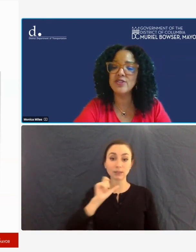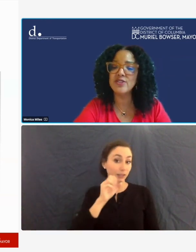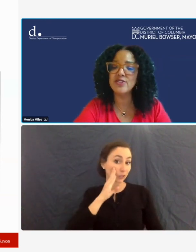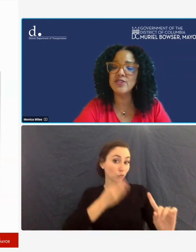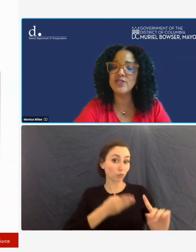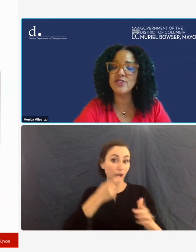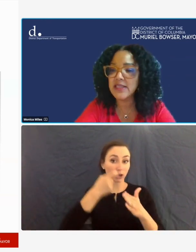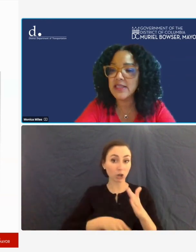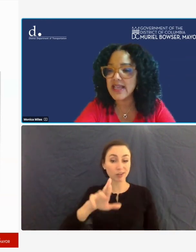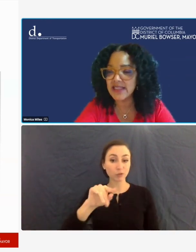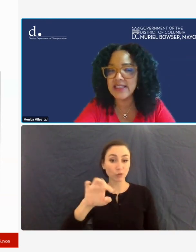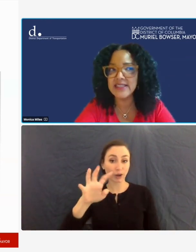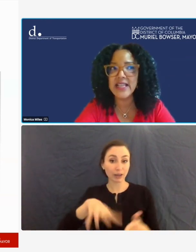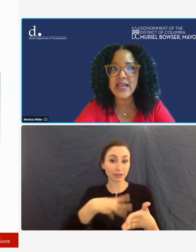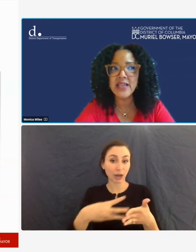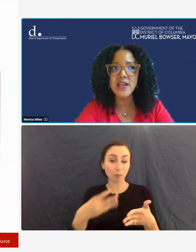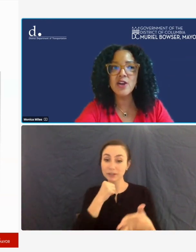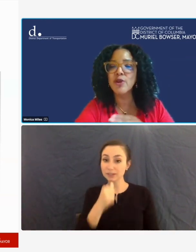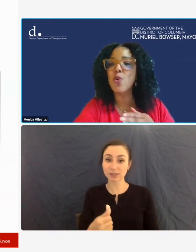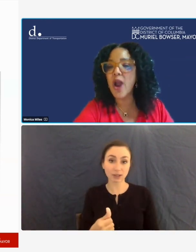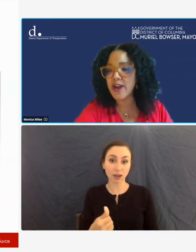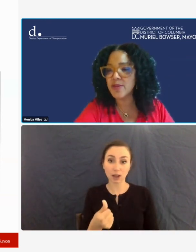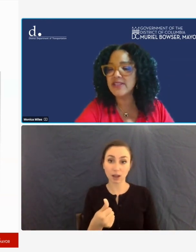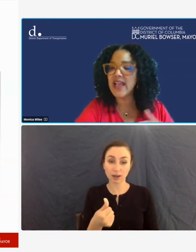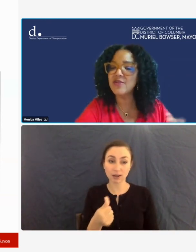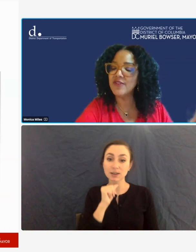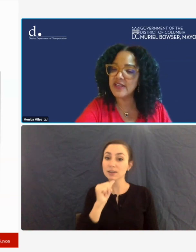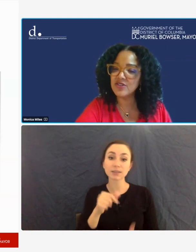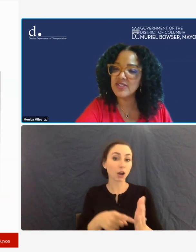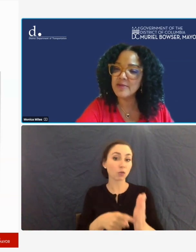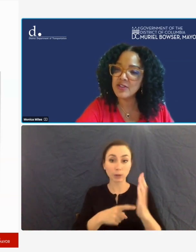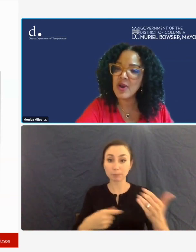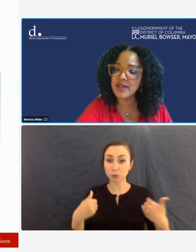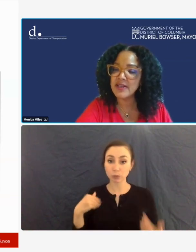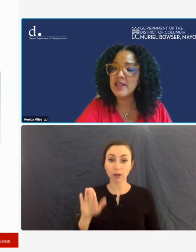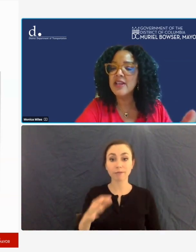it is not enough it is not a requirement to have your financial statements audited